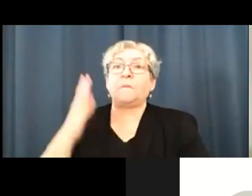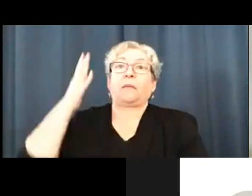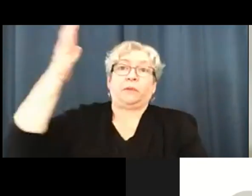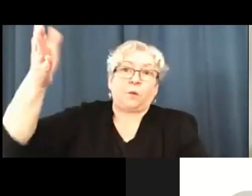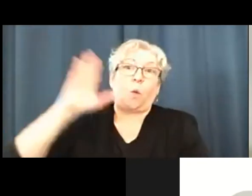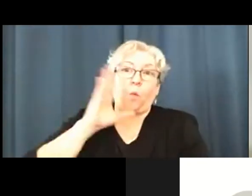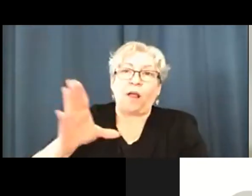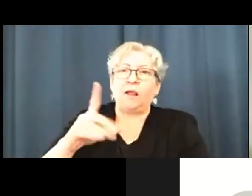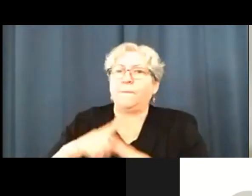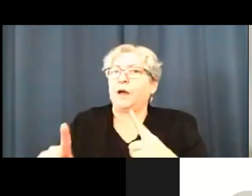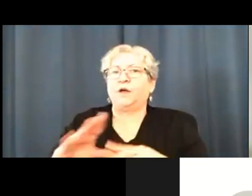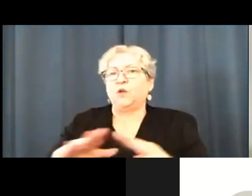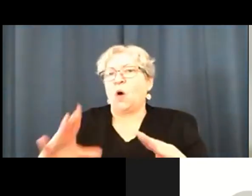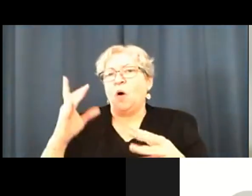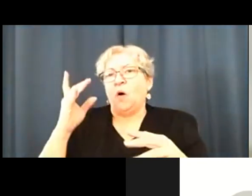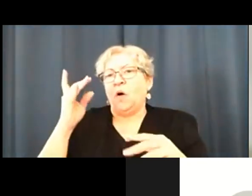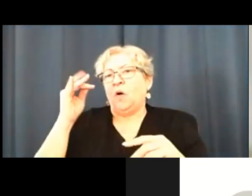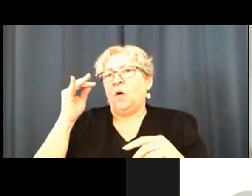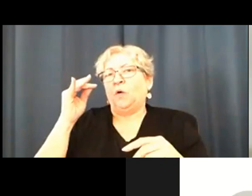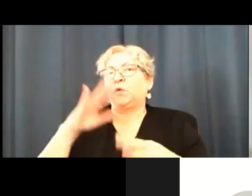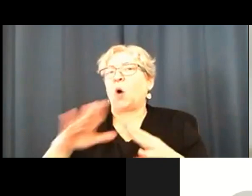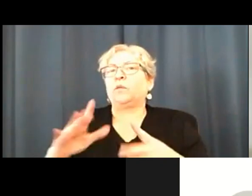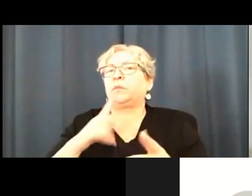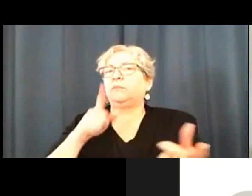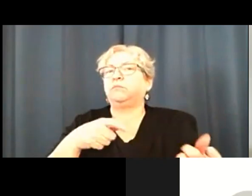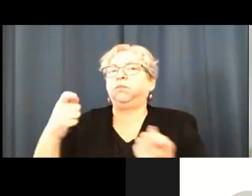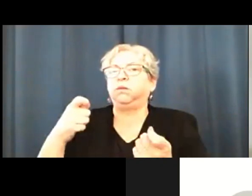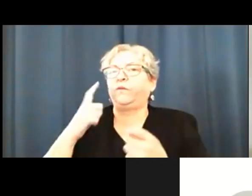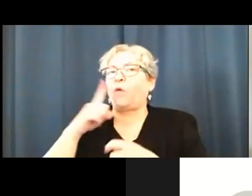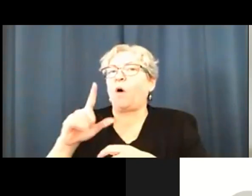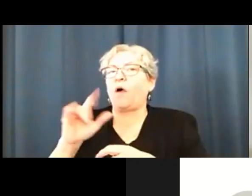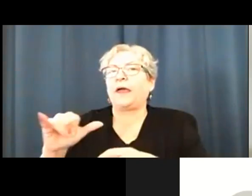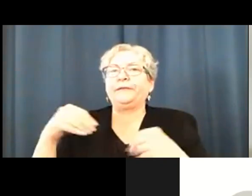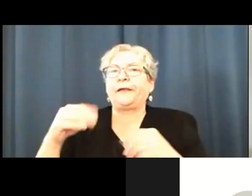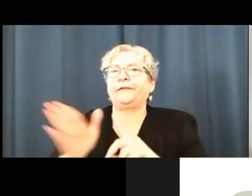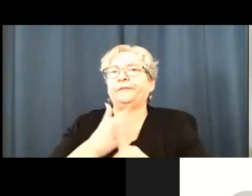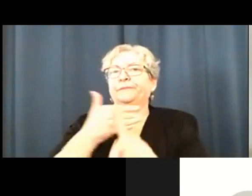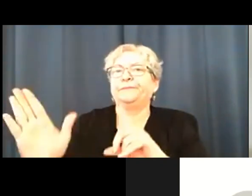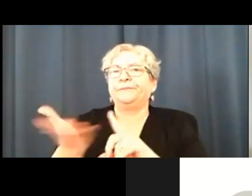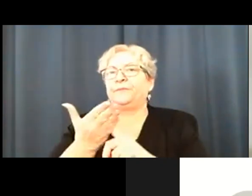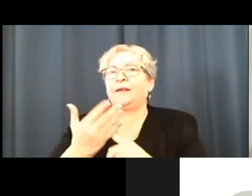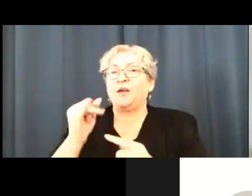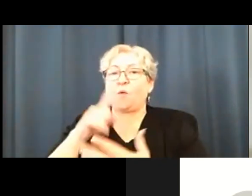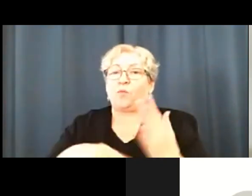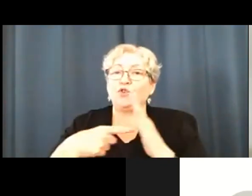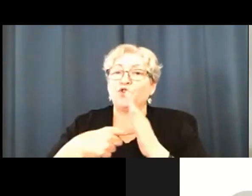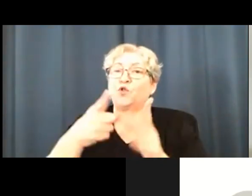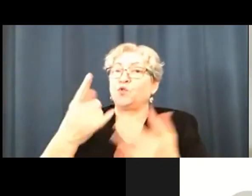but don't be taken in by the sales pitches. There's no substitute for doing the testing like we walked through today. That's the only way you can really be sure.